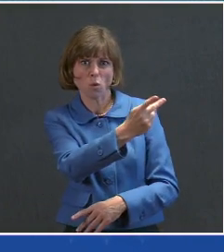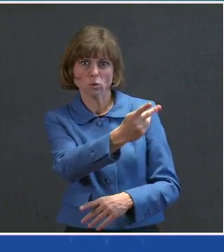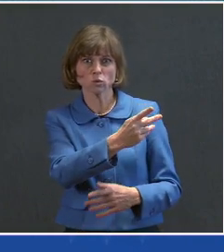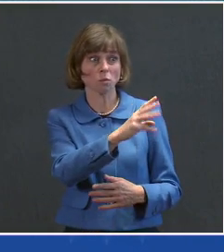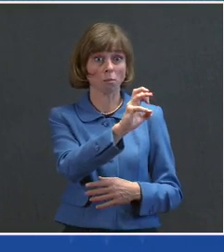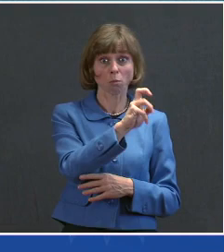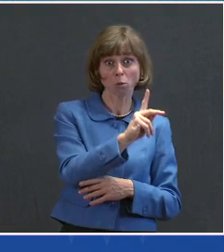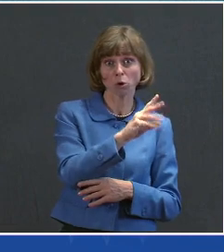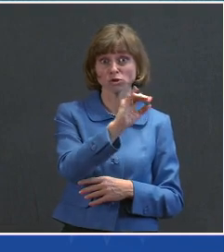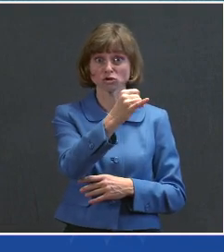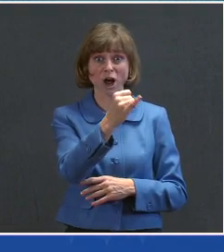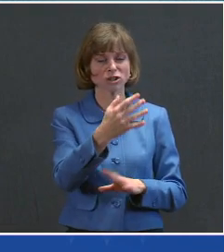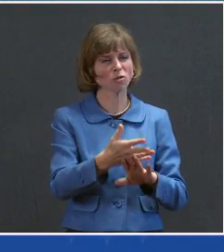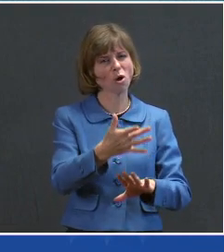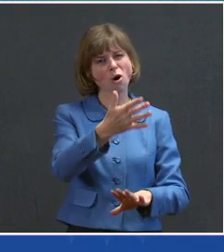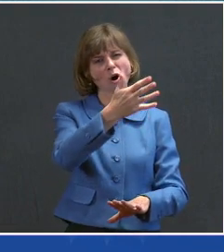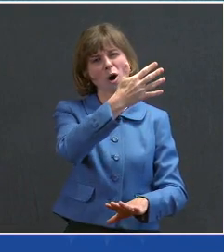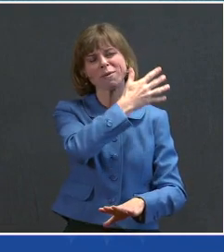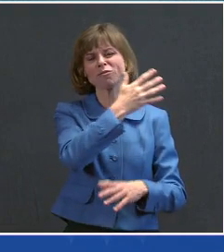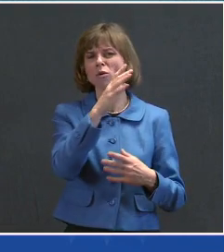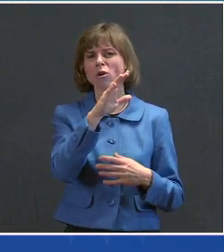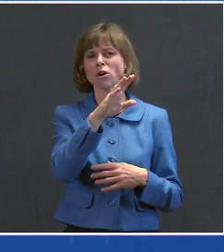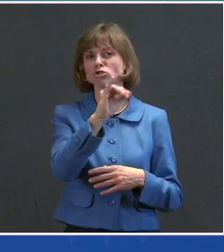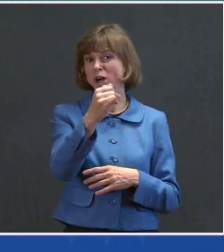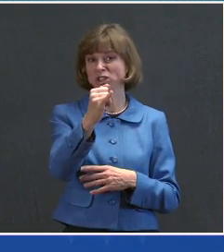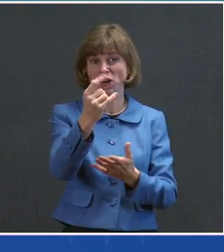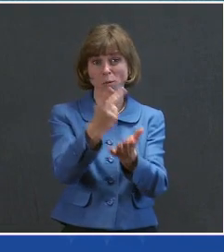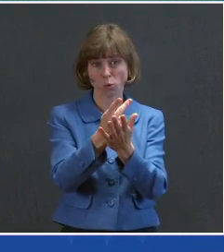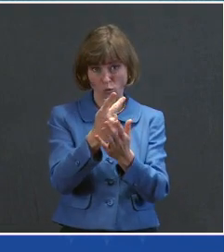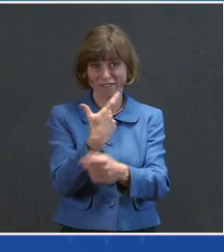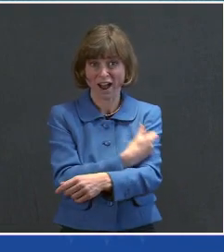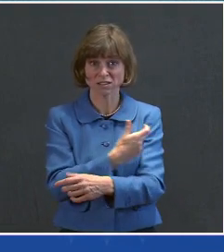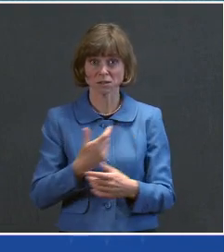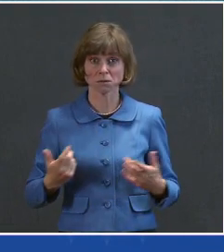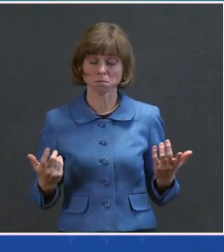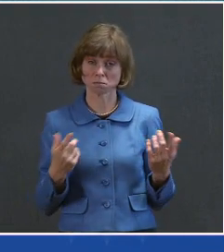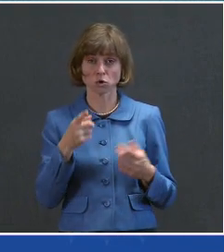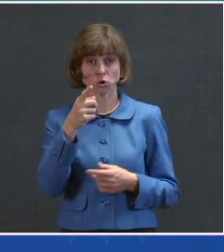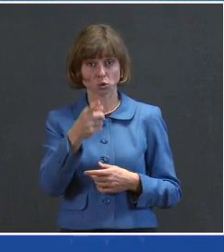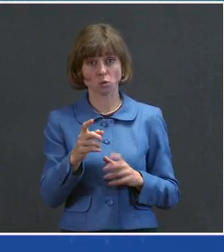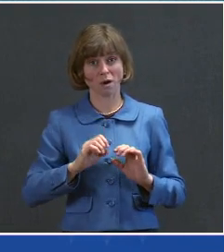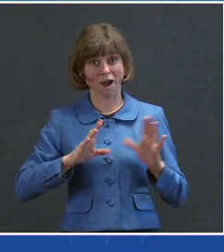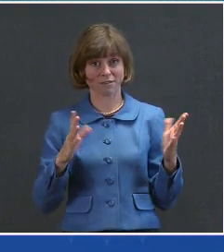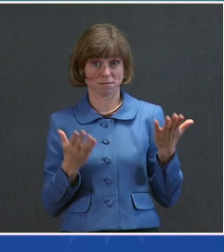long before the J&J vaccine was even approved, you know, you certainly might have more information on than I do.